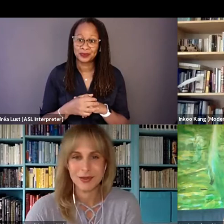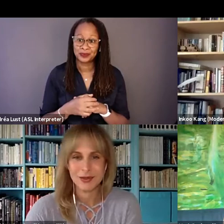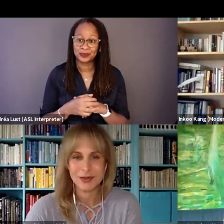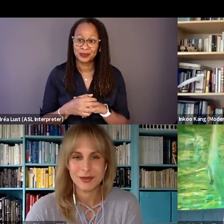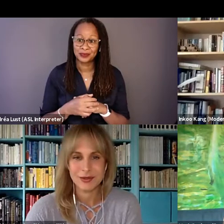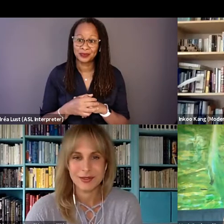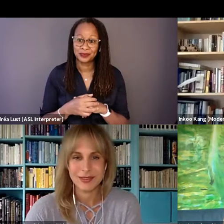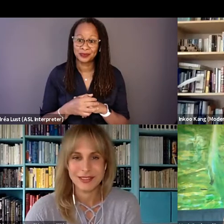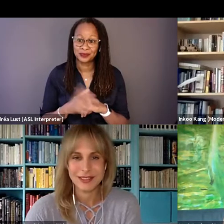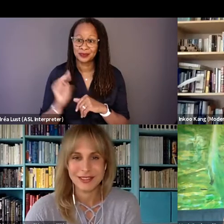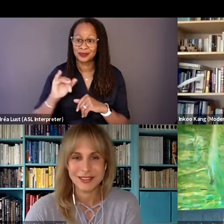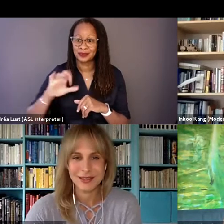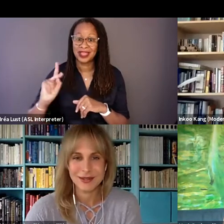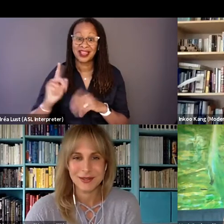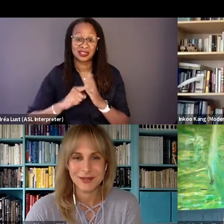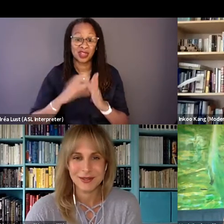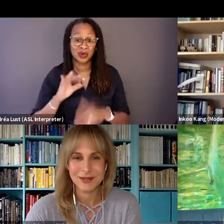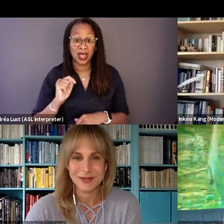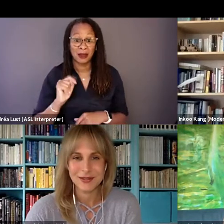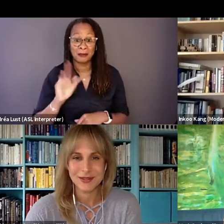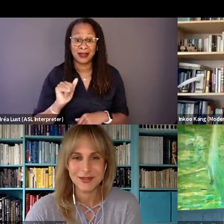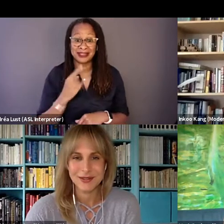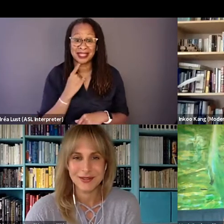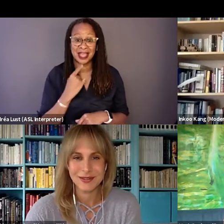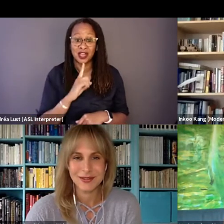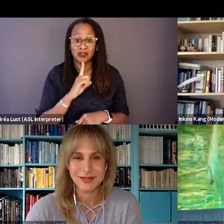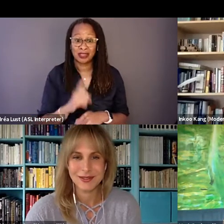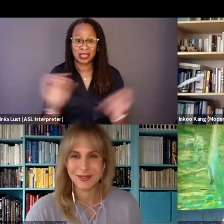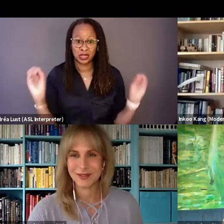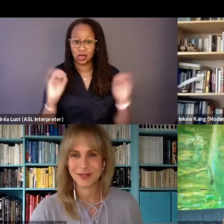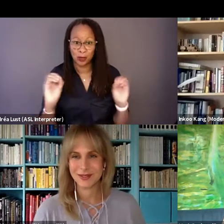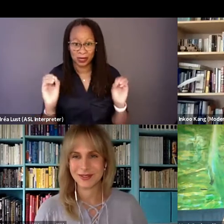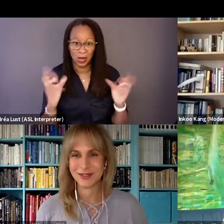I guess I'd start by saying, nobody wanted to talk to me for the first five years.